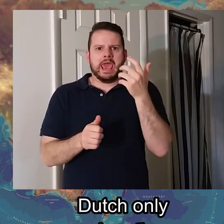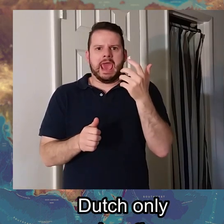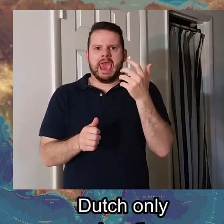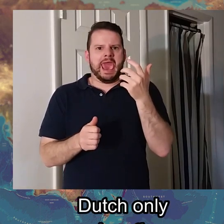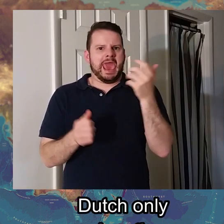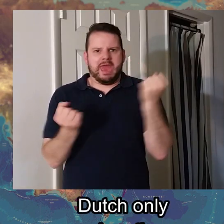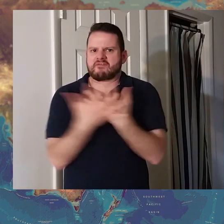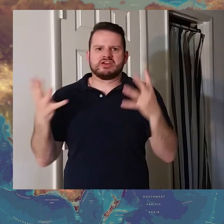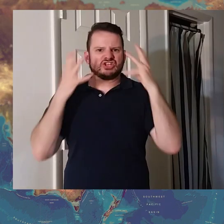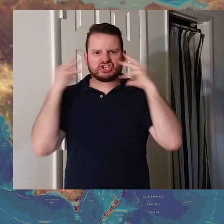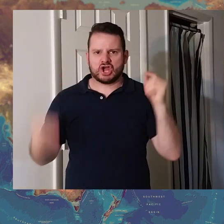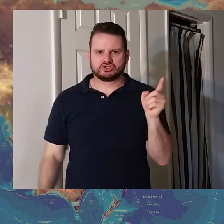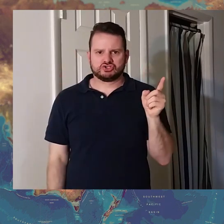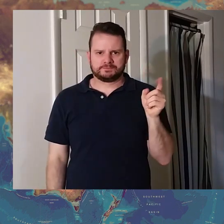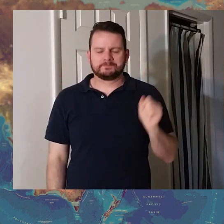Everything is in Dutch.